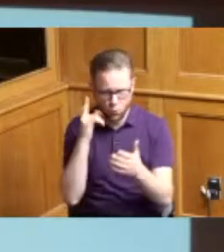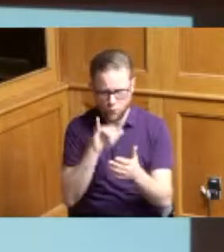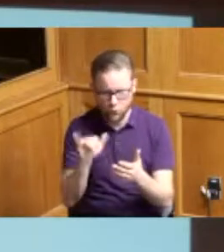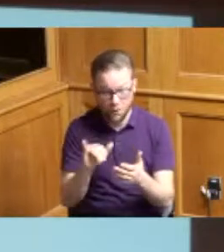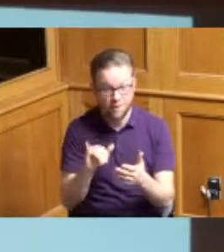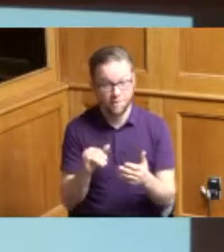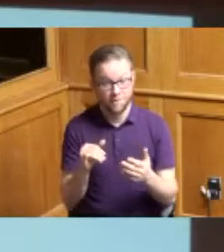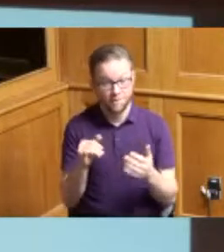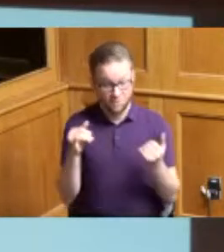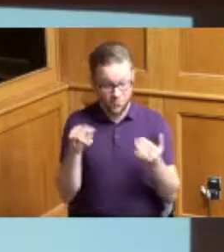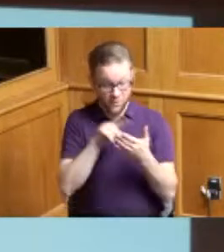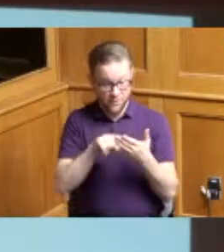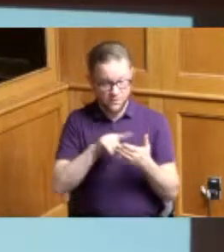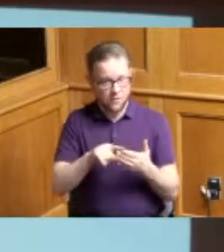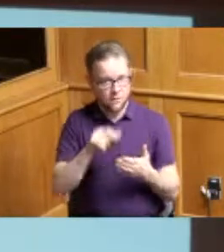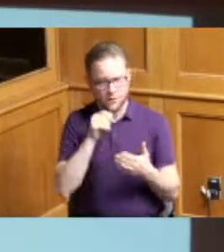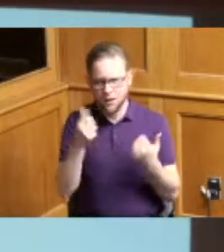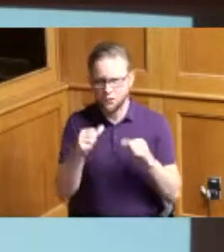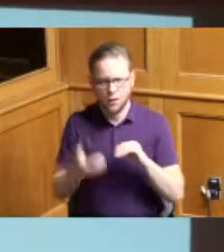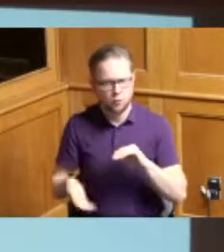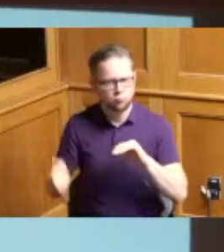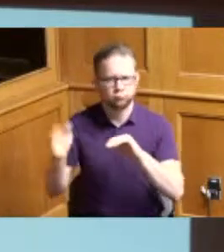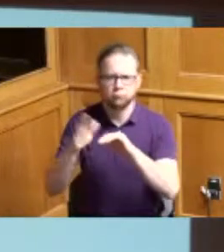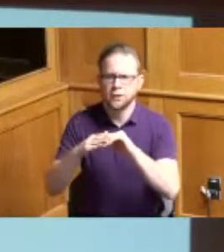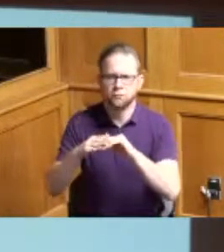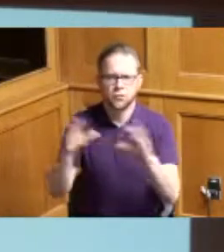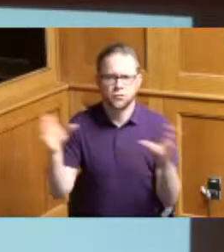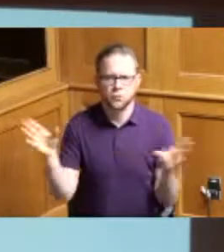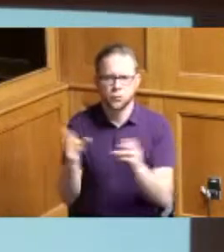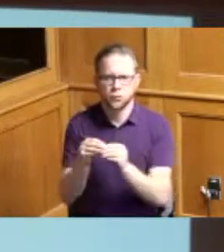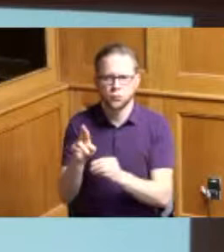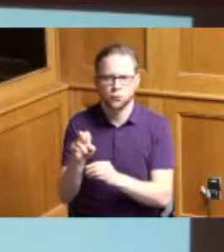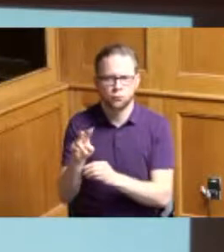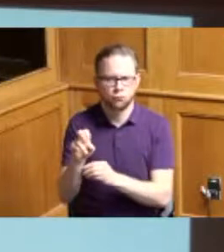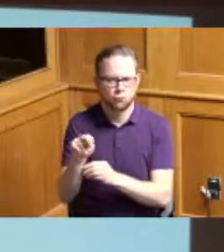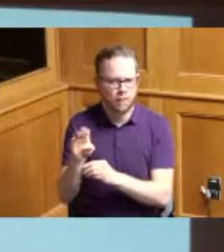we're not trying to recover or we're not trying to generate additional revenue we're trying to